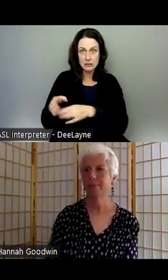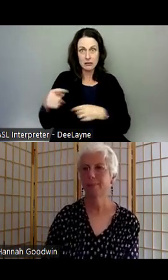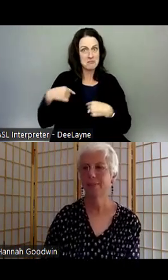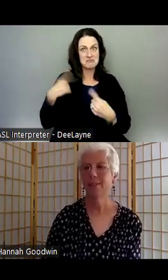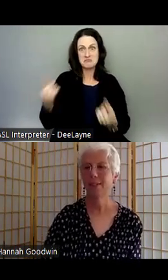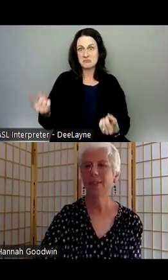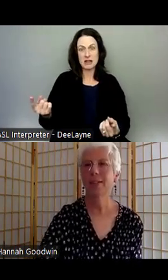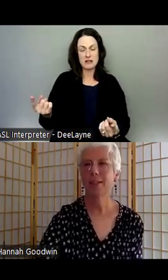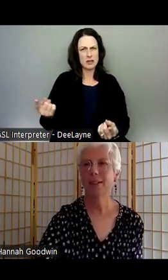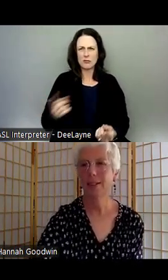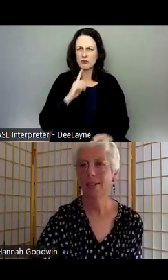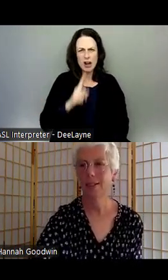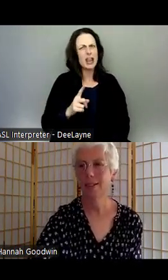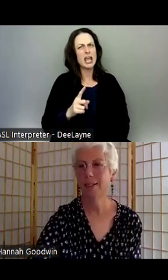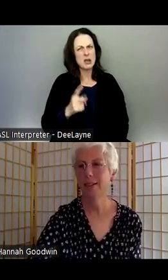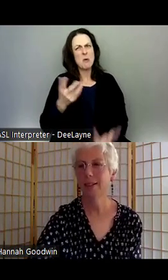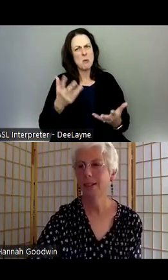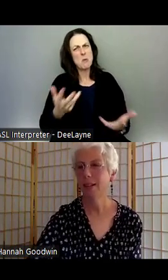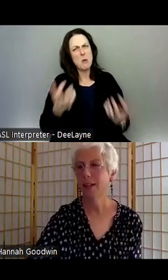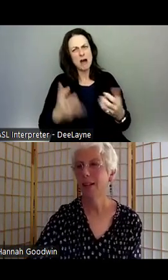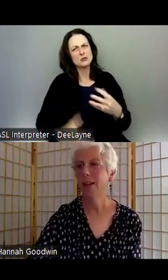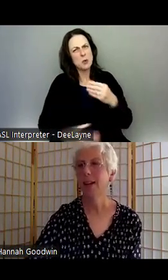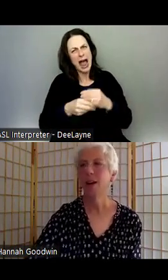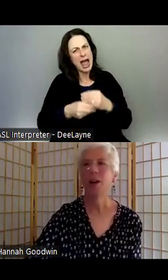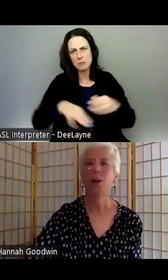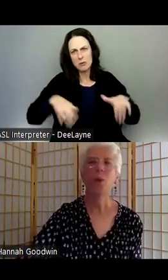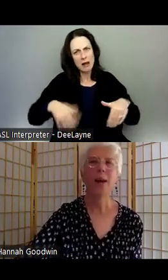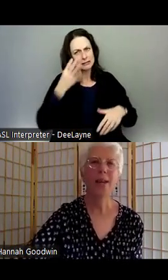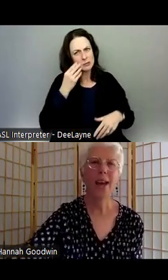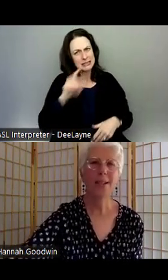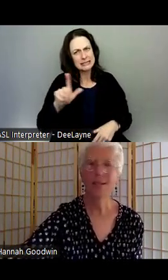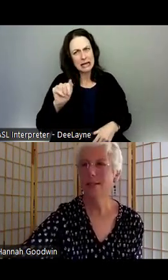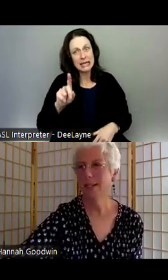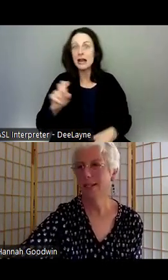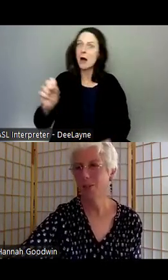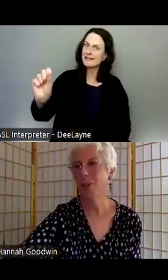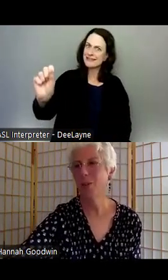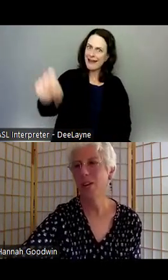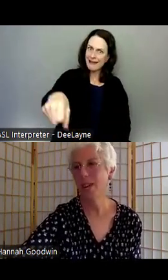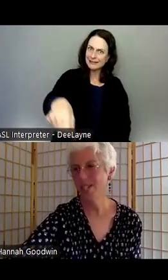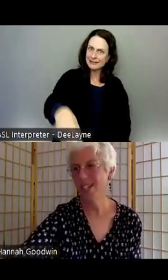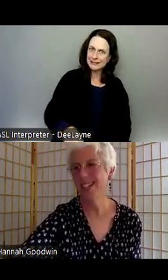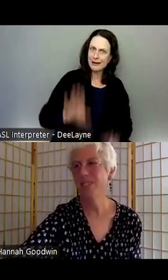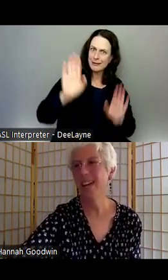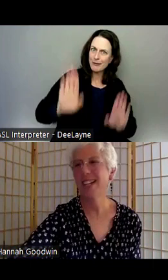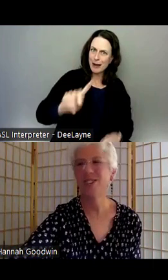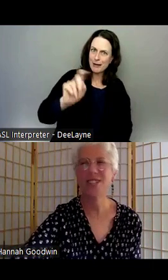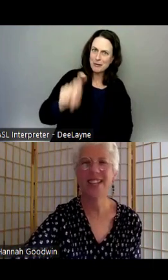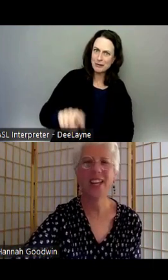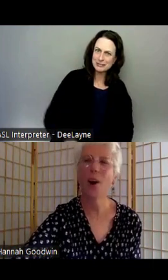that you're particularly interested in seeing at LEAD? Why, yes. What a great question. In fact, I was just thinking,